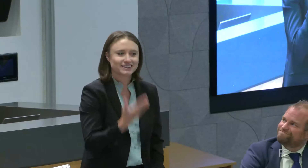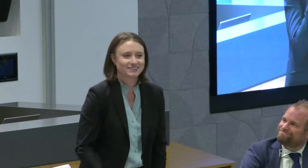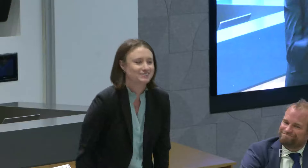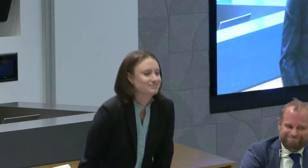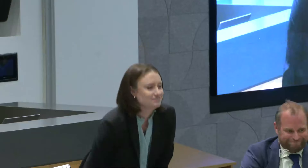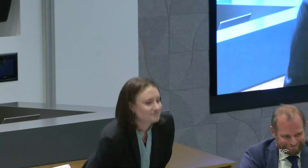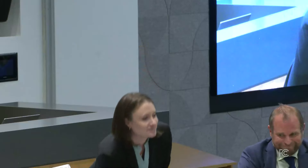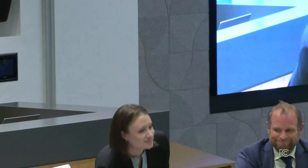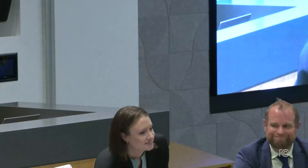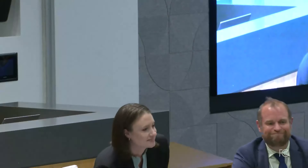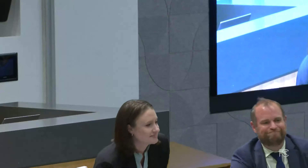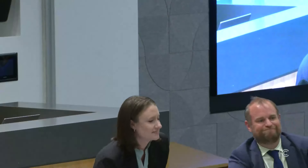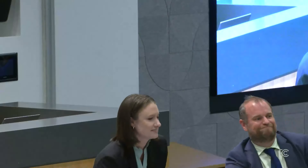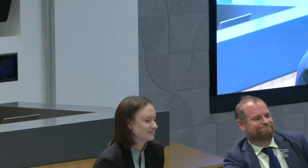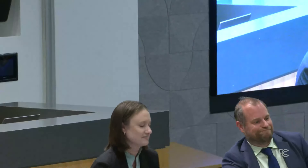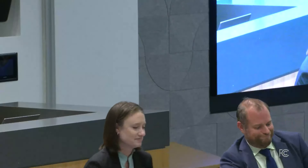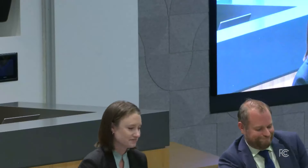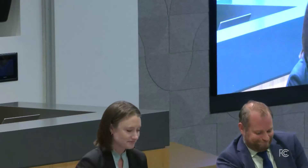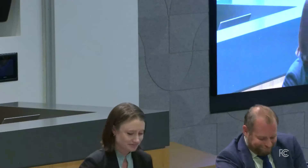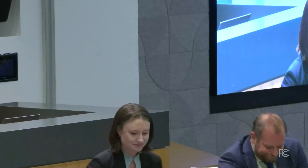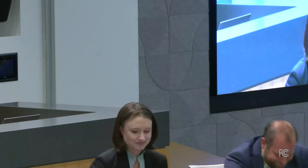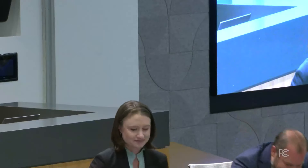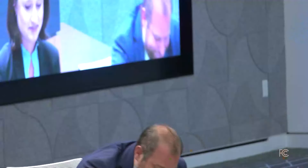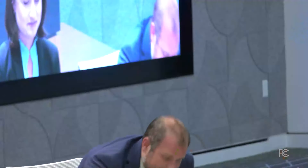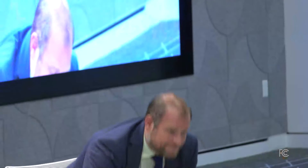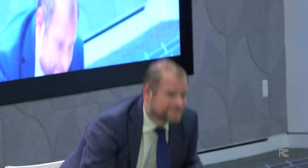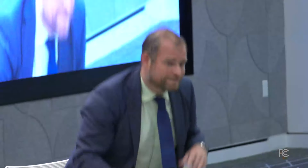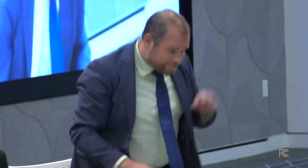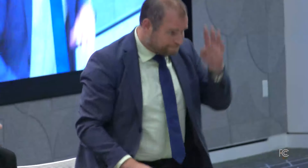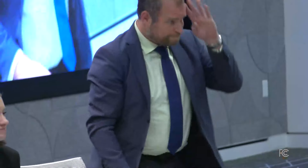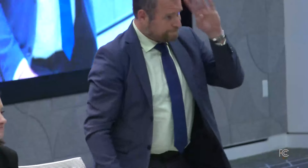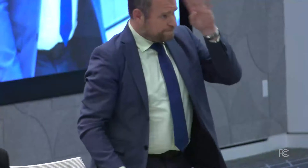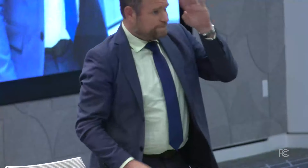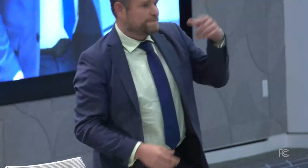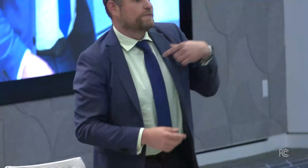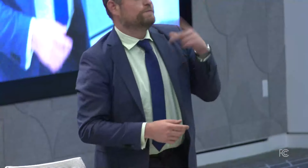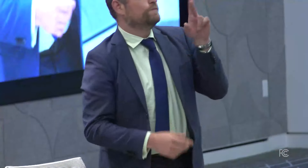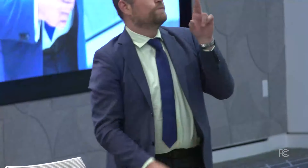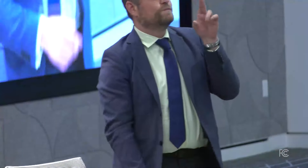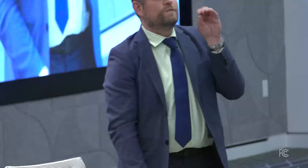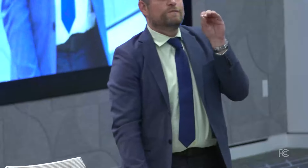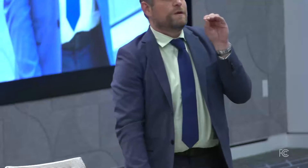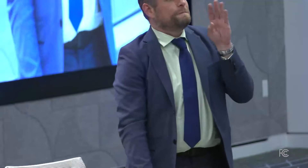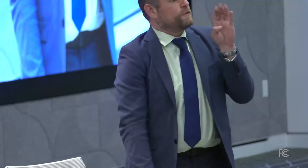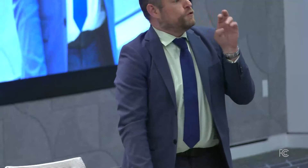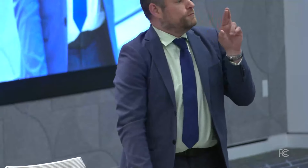COUNCILS. WE WANT TO ENSURE WE ARE INVESTING IN THOSE AND THAT'S A BIT OF MY BACKGROUND. DID I CATCH EVERYTHING?